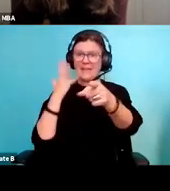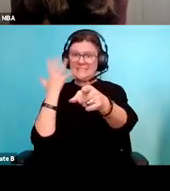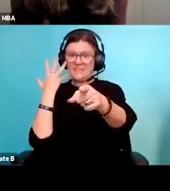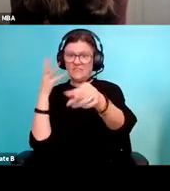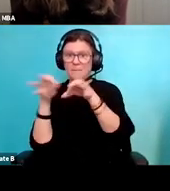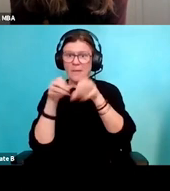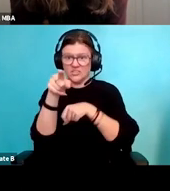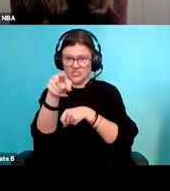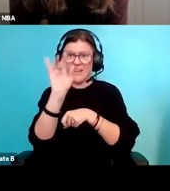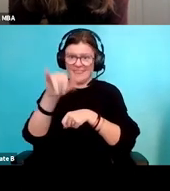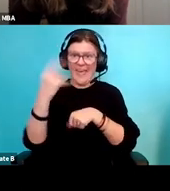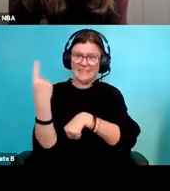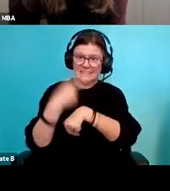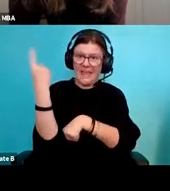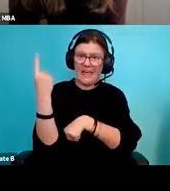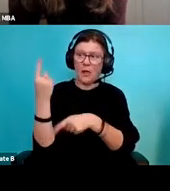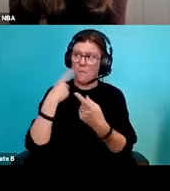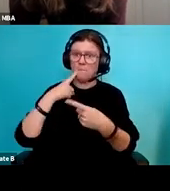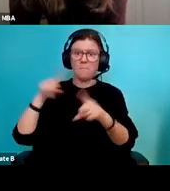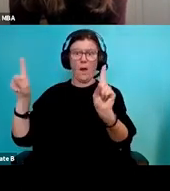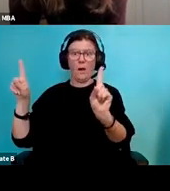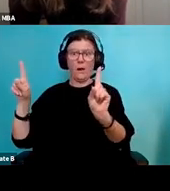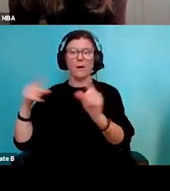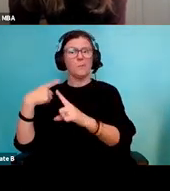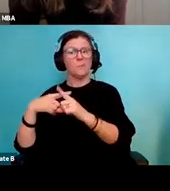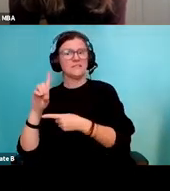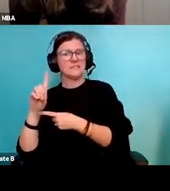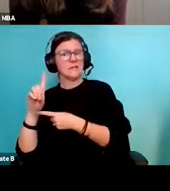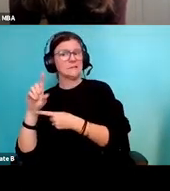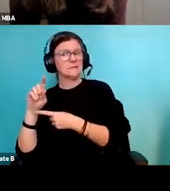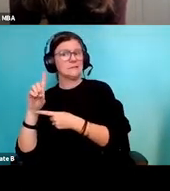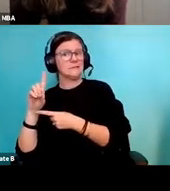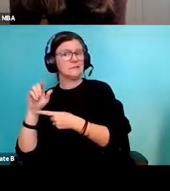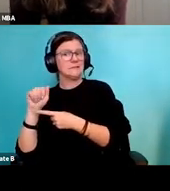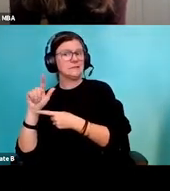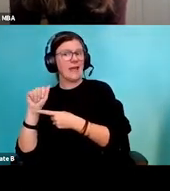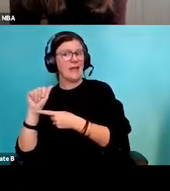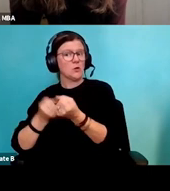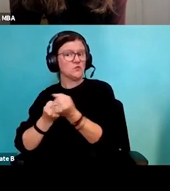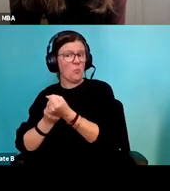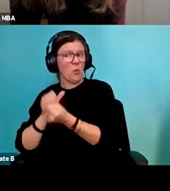Things that actually work, that maybe have some data behind their use.